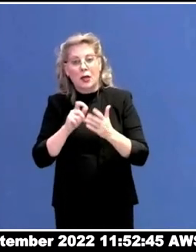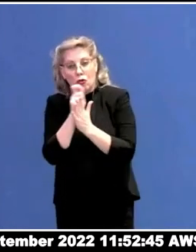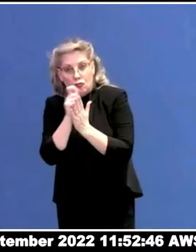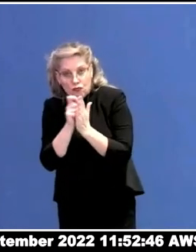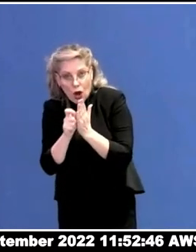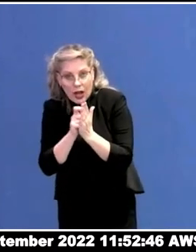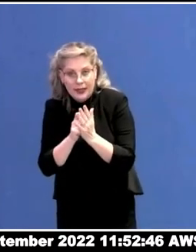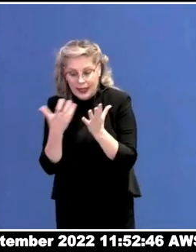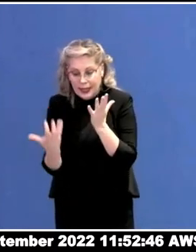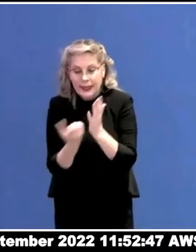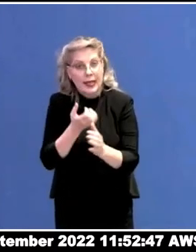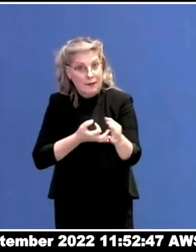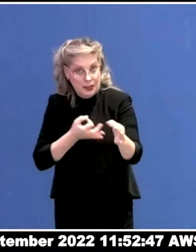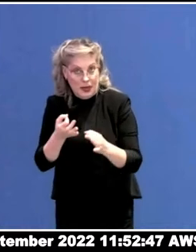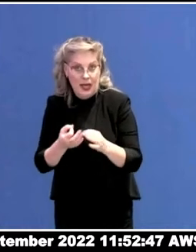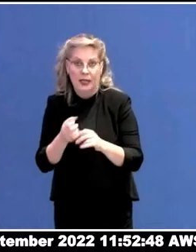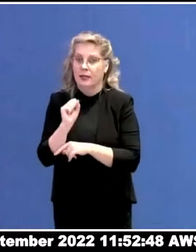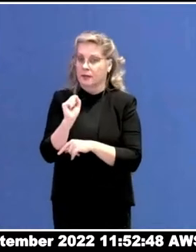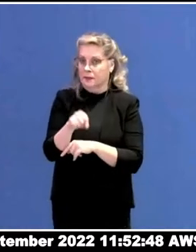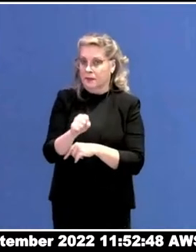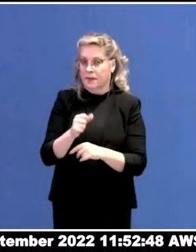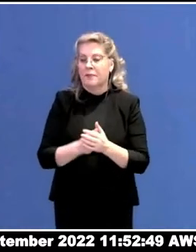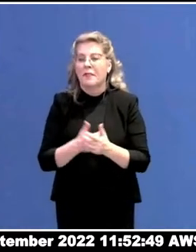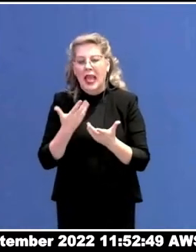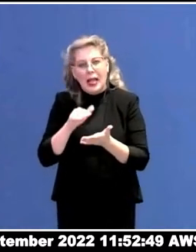MS McMAHON: And you were assisting with release applications for these girls.